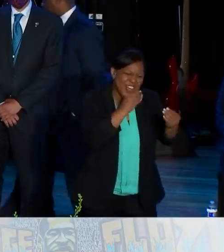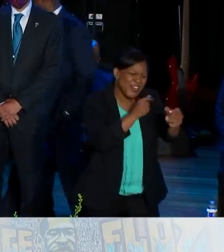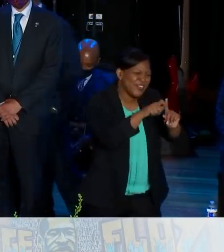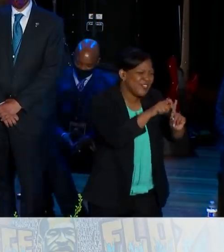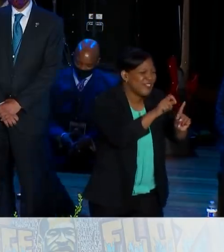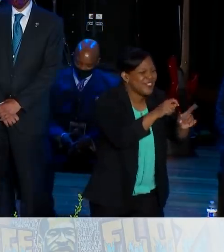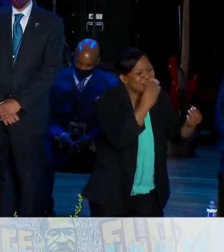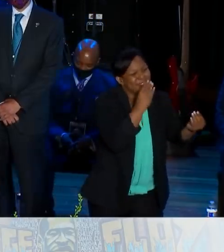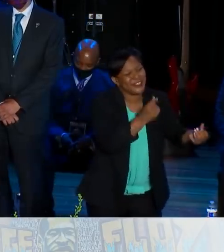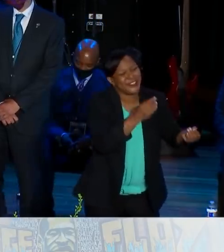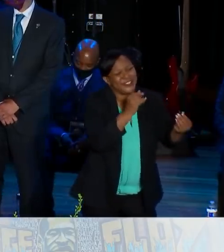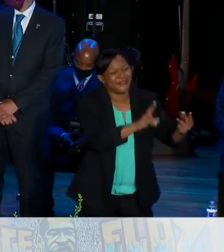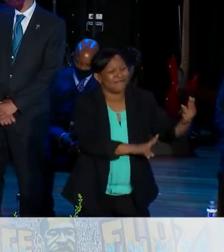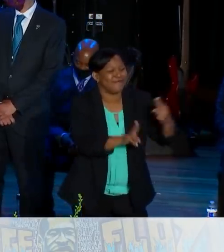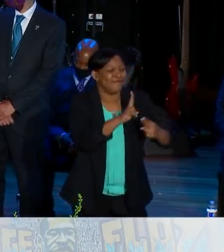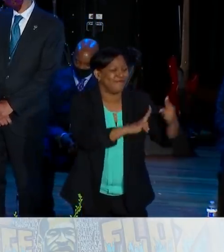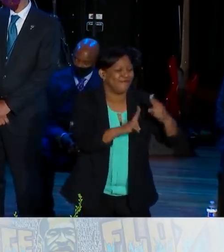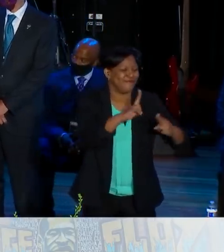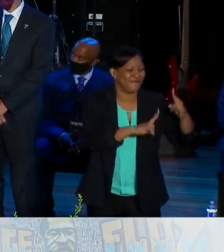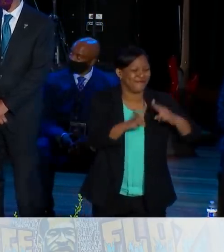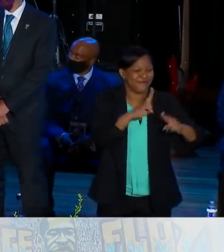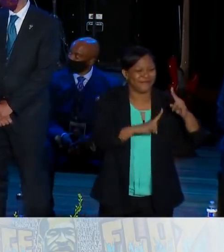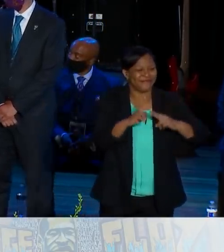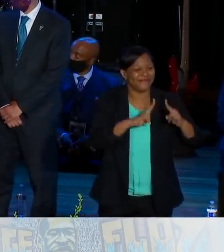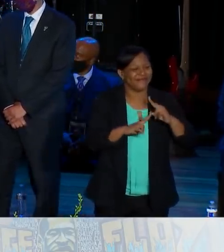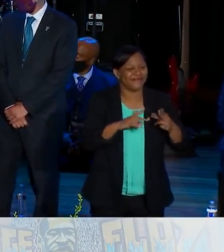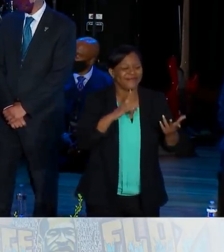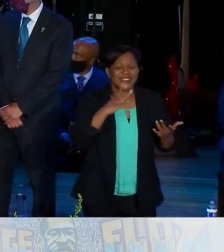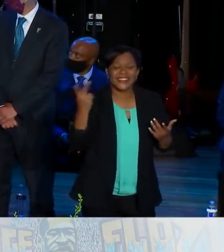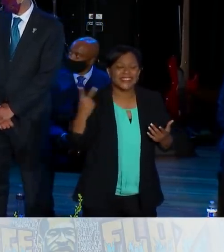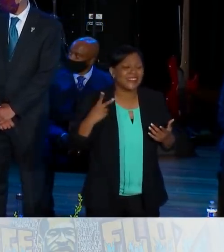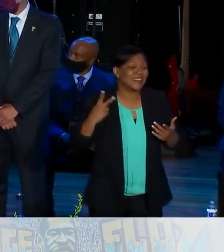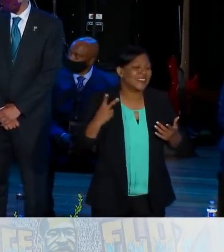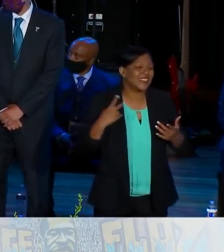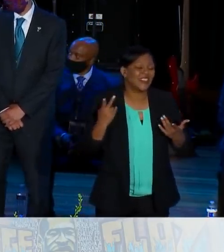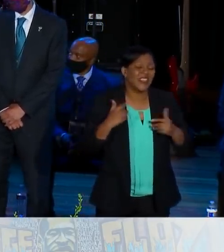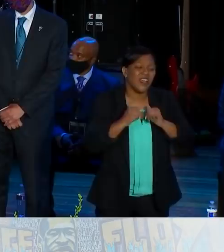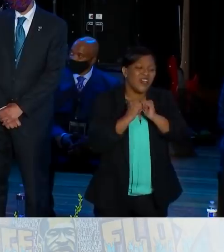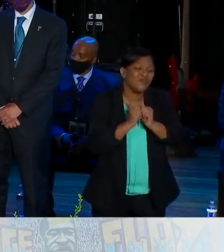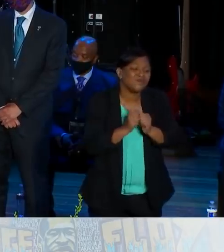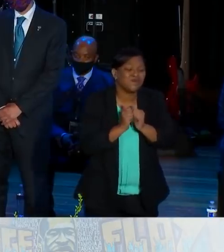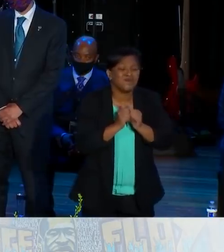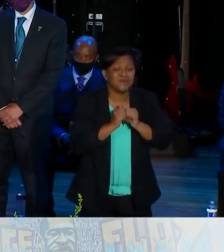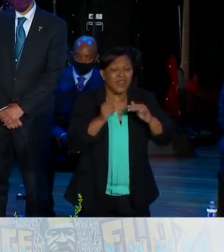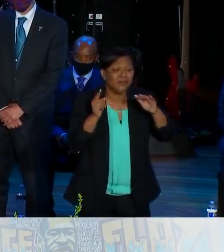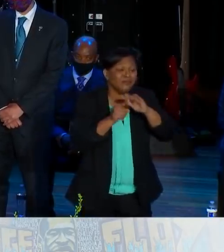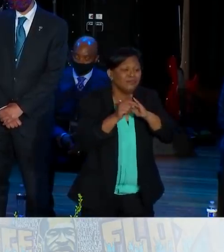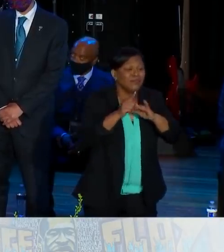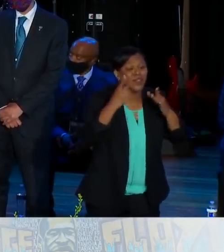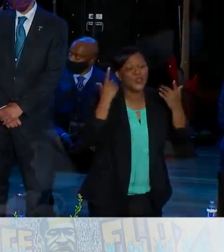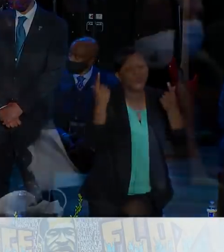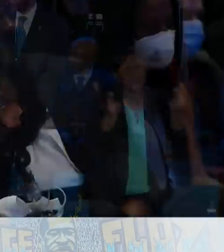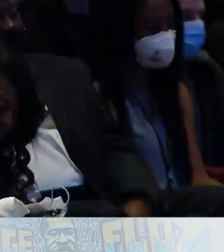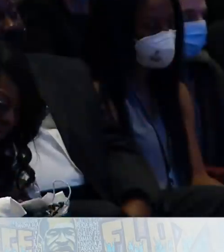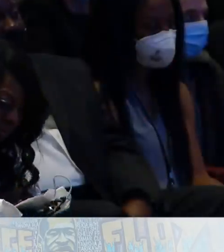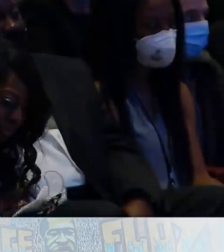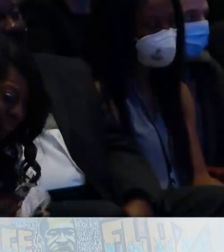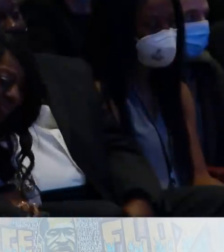YOU. YOU NEED TO GO GET THE BALL. BUT MY BROTHER, WE DID A LOT OF